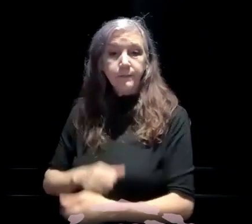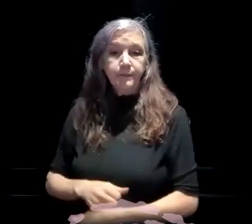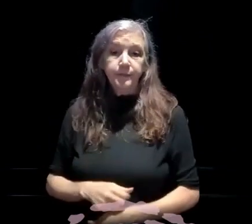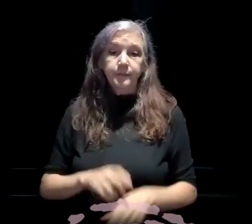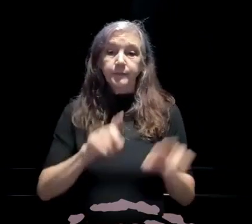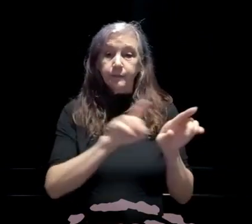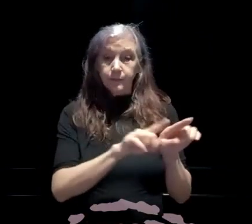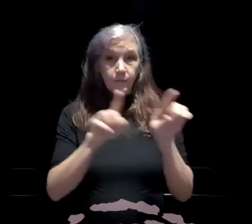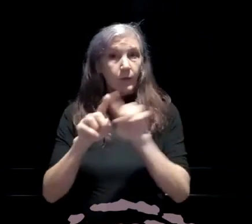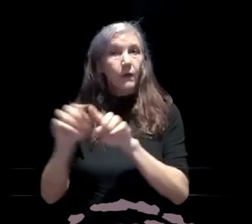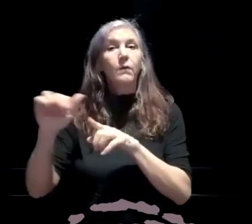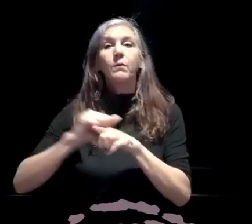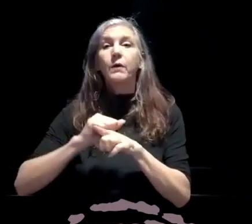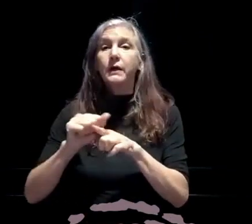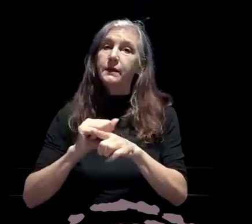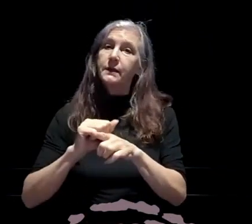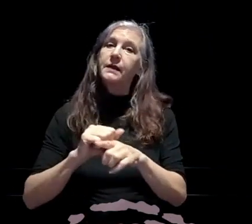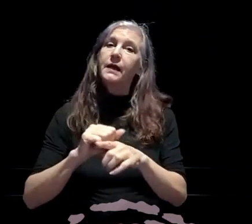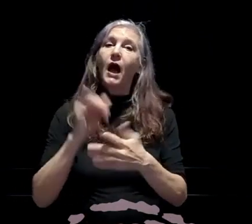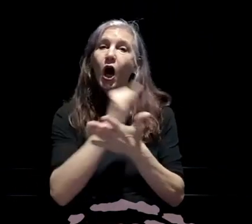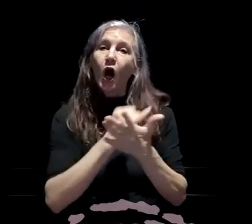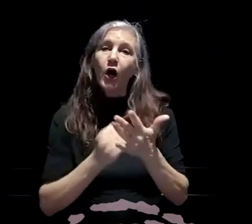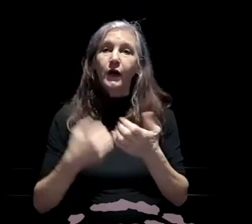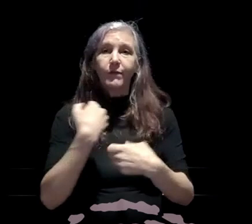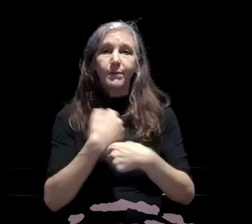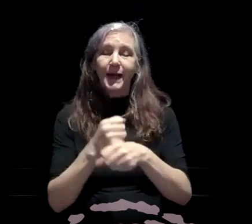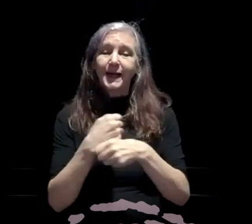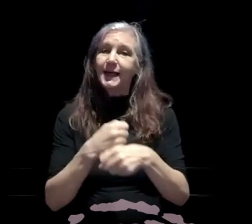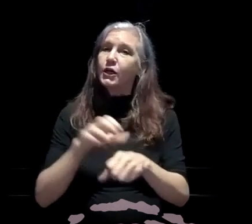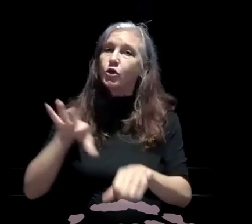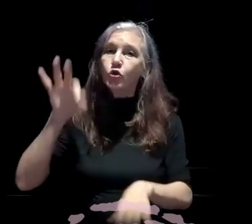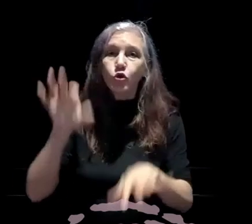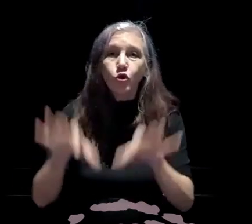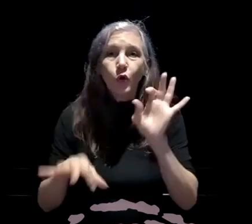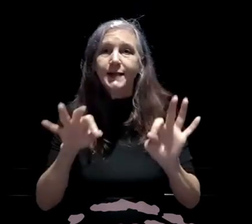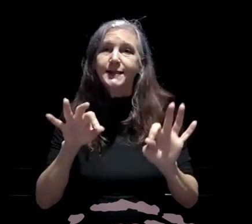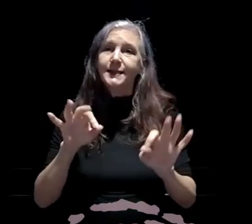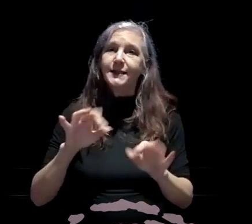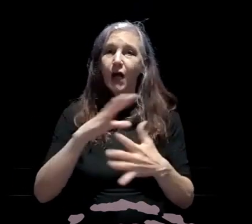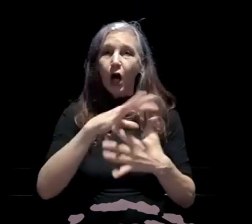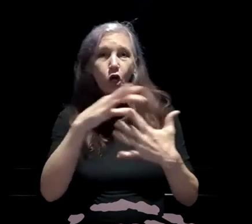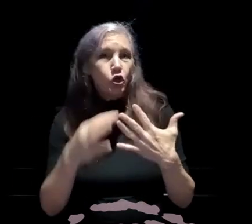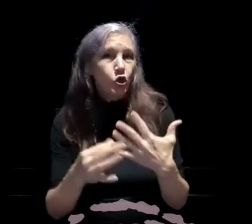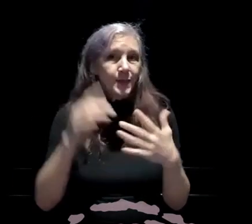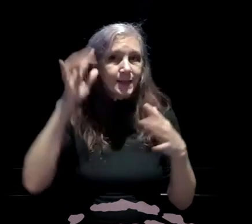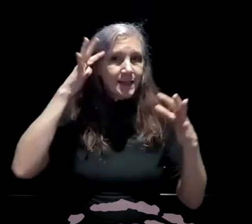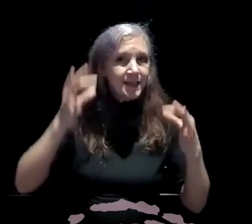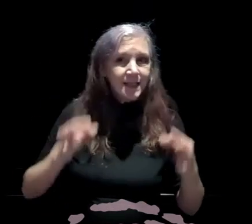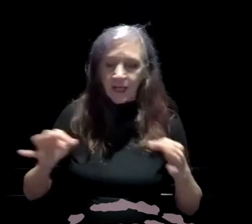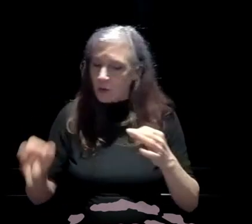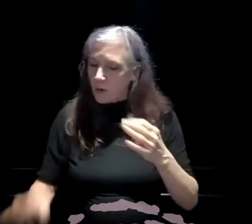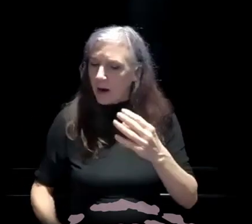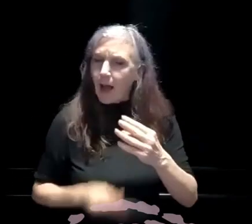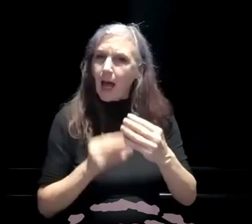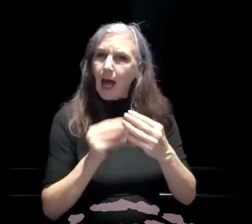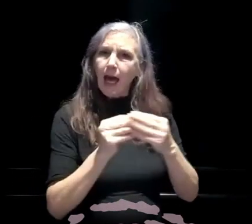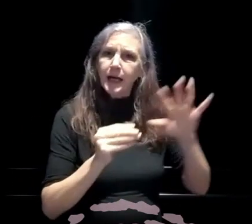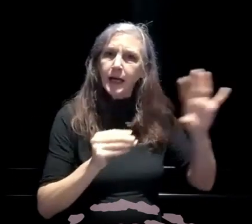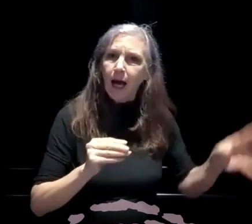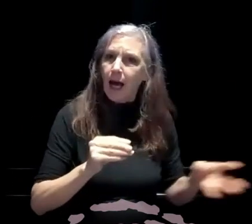And we're also practicing the art of making choices. We're adding our choices to a group effort. And most importantly, we're being valued for the choices and the contributions that we're making.